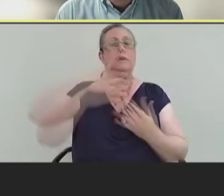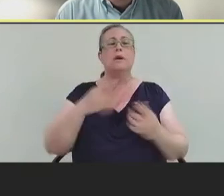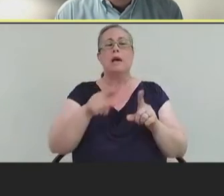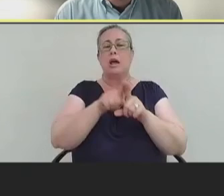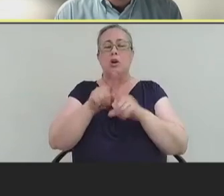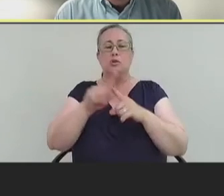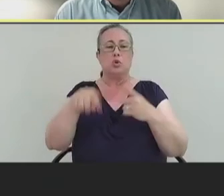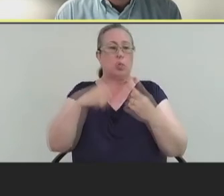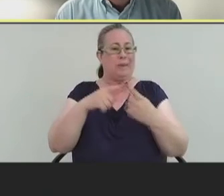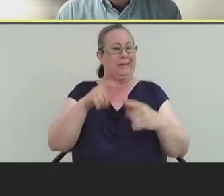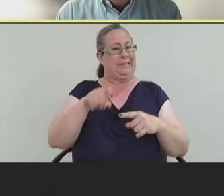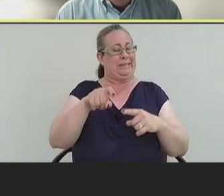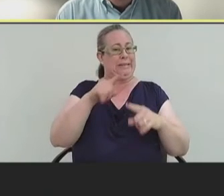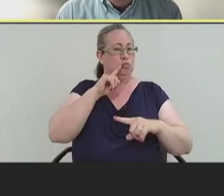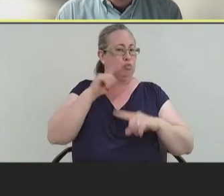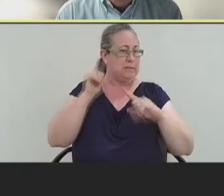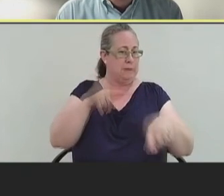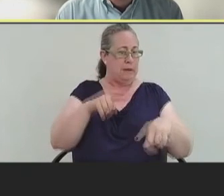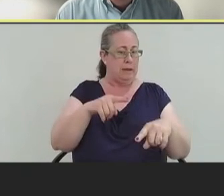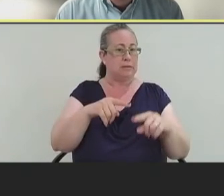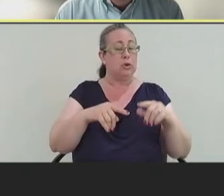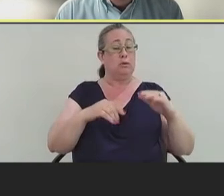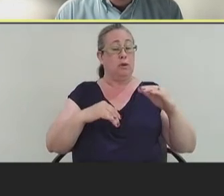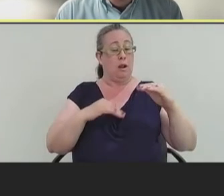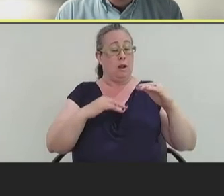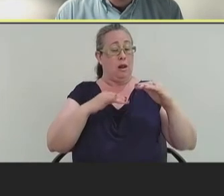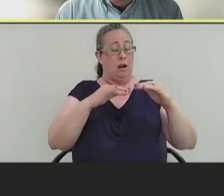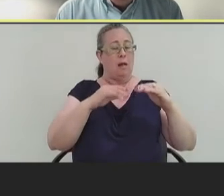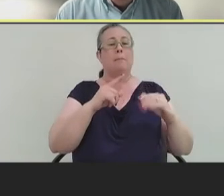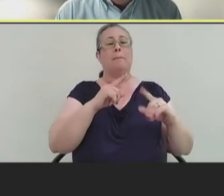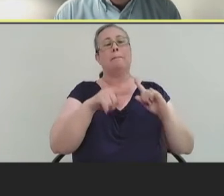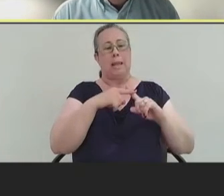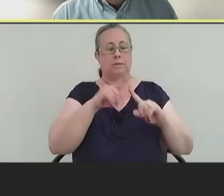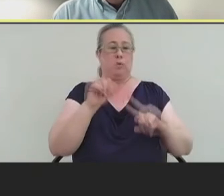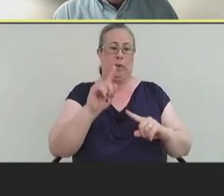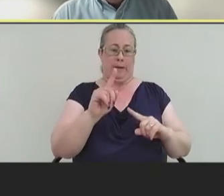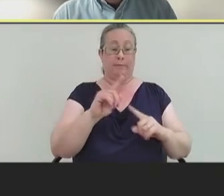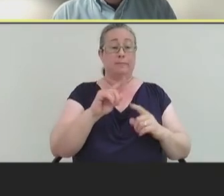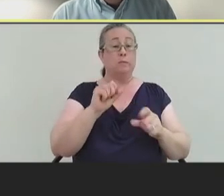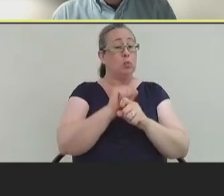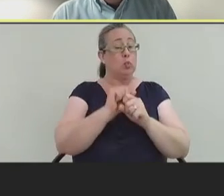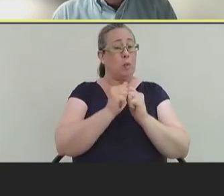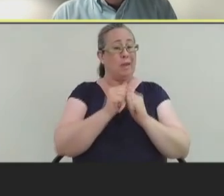when it reaches that threshold, and where. And so, working with global partners such as WHO,